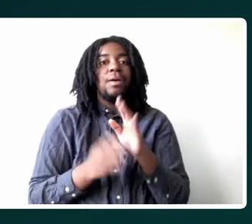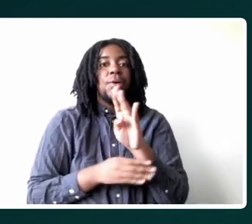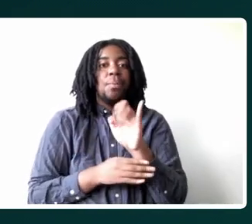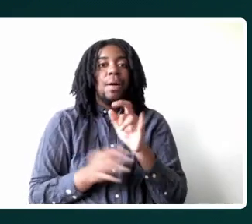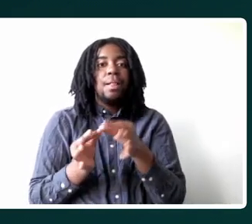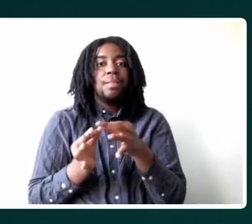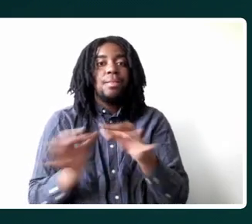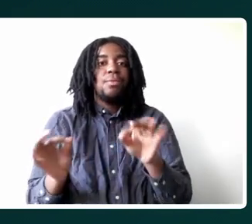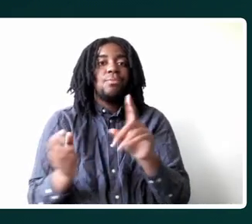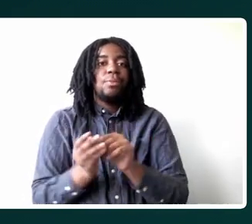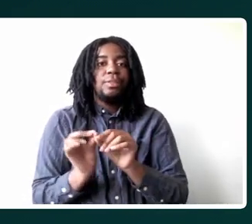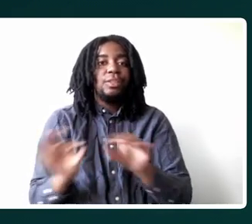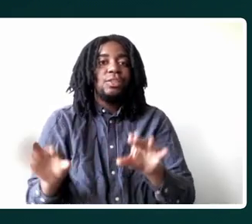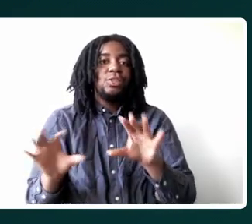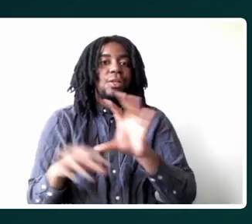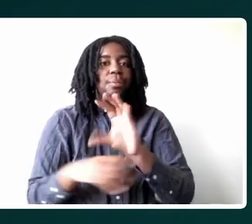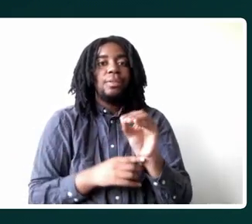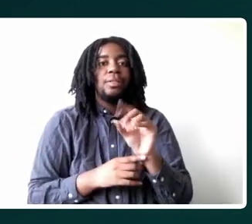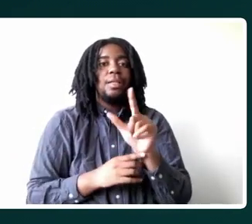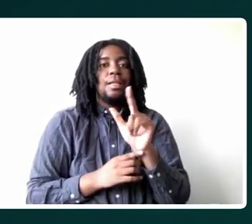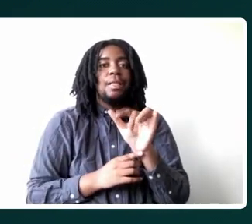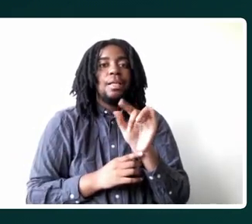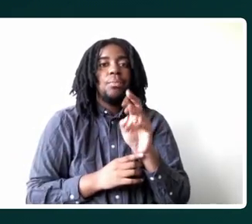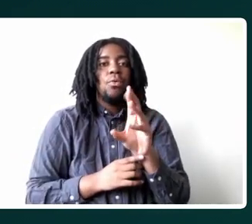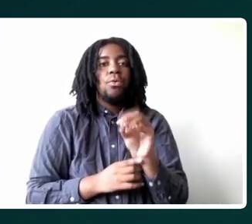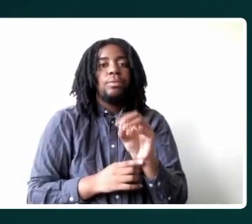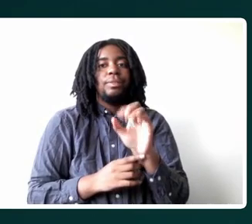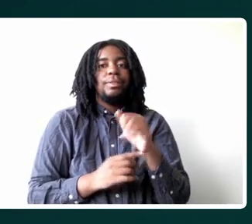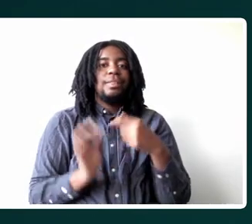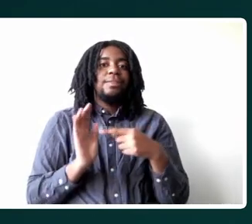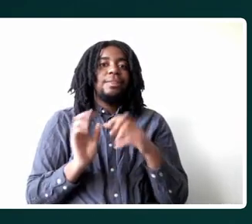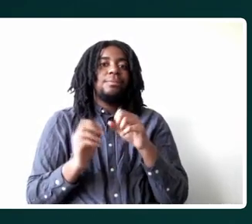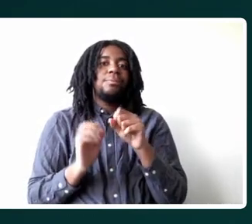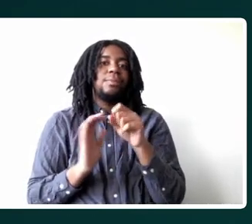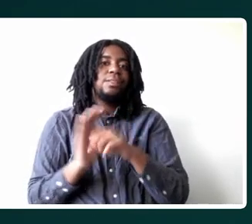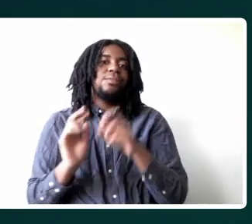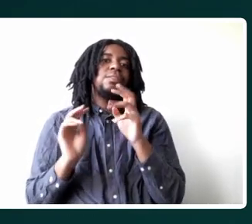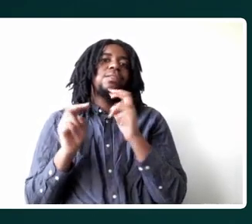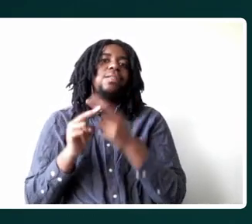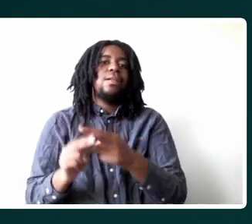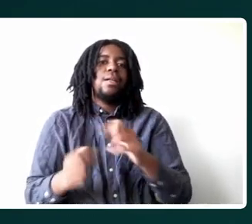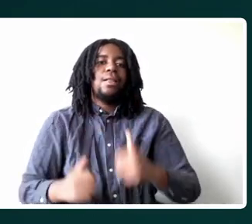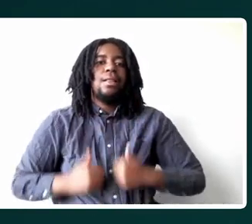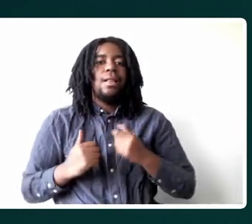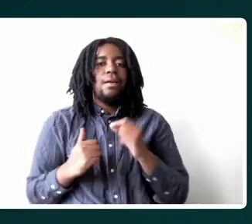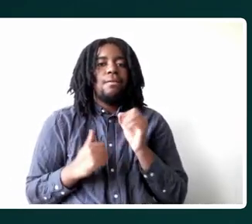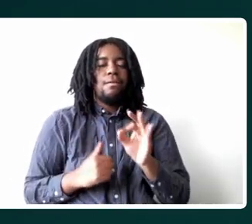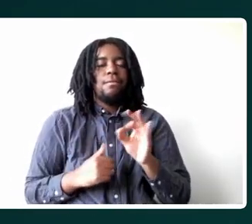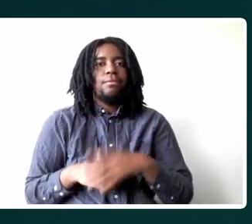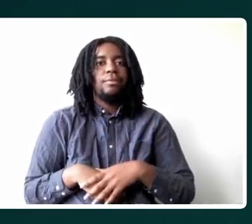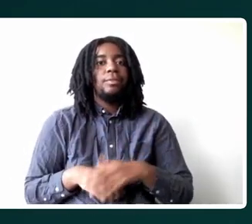The Libros has a series titled the Life of La Vida de. Participants received La Vida de books